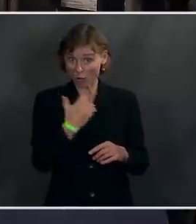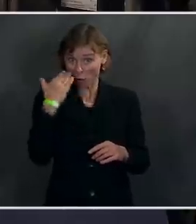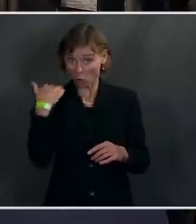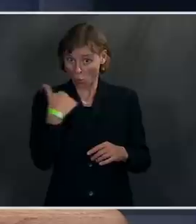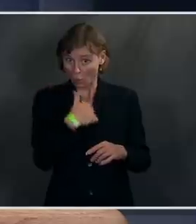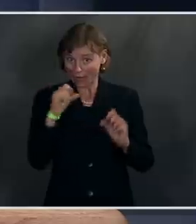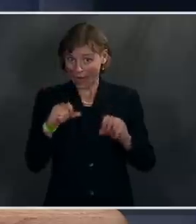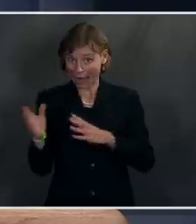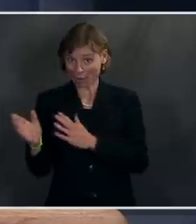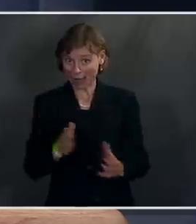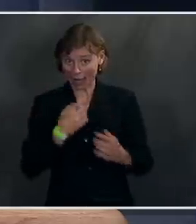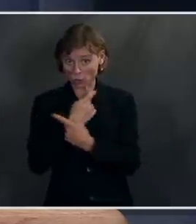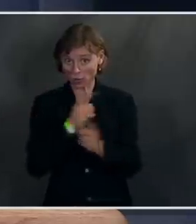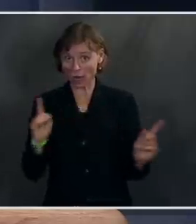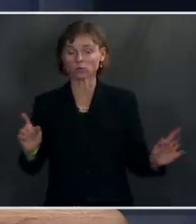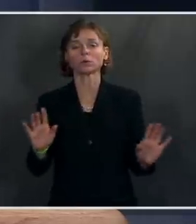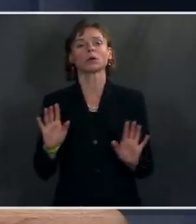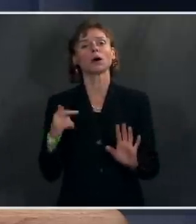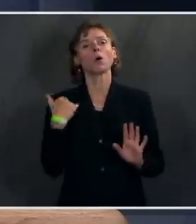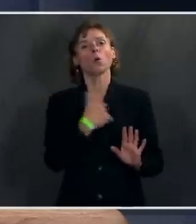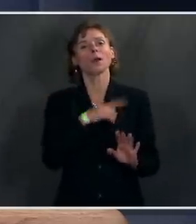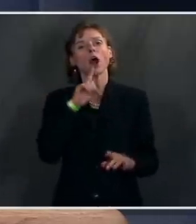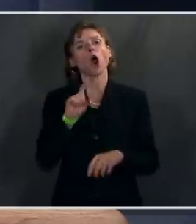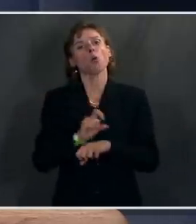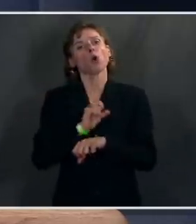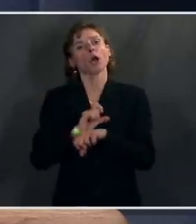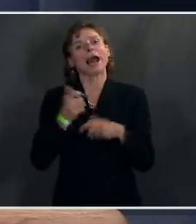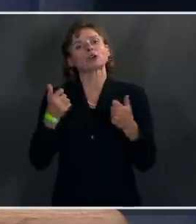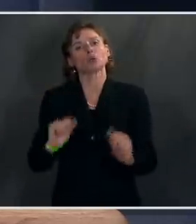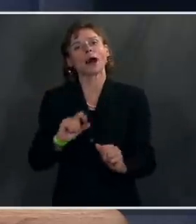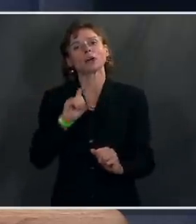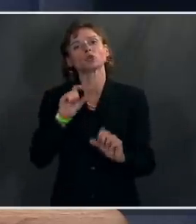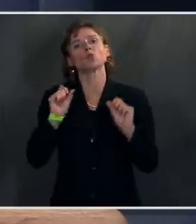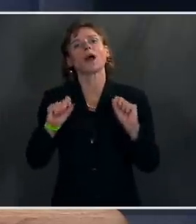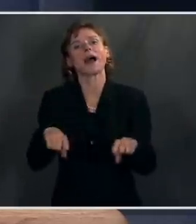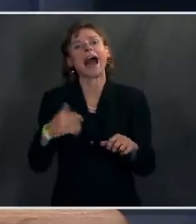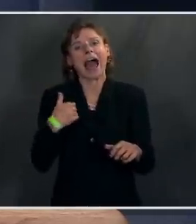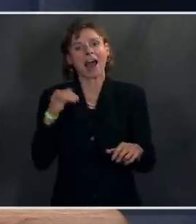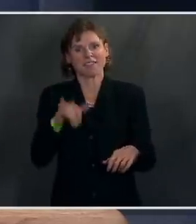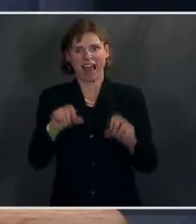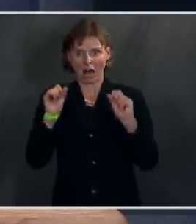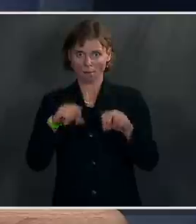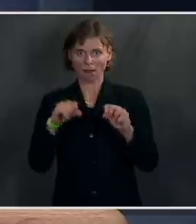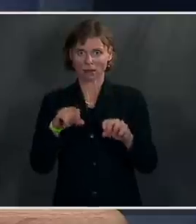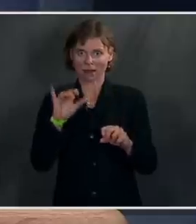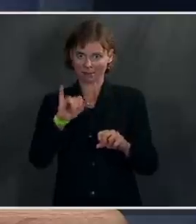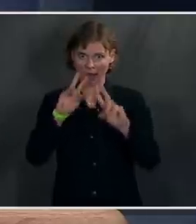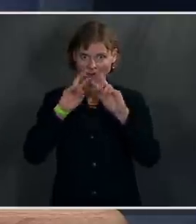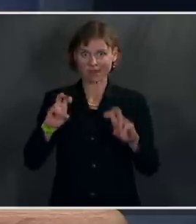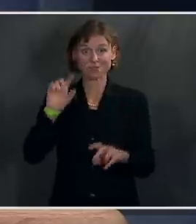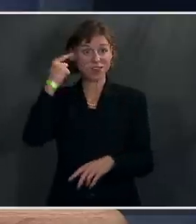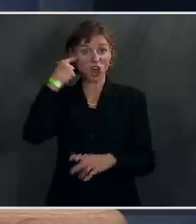Ms. Psaki: Yeah, well, we're working on trying to be able to have that ability in that assessment as governors, I'm sure will tell you or have told many of you.